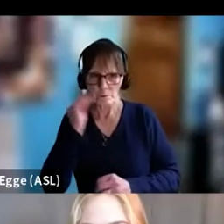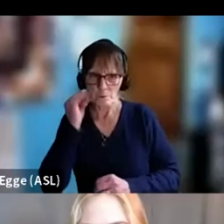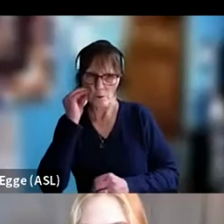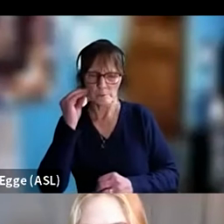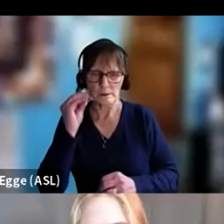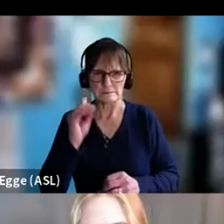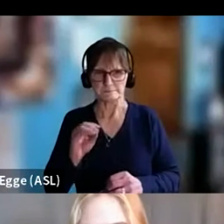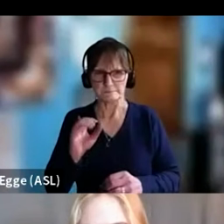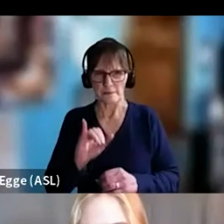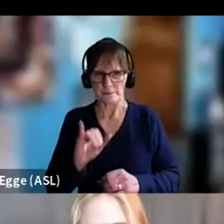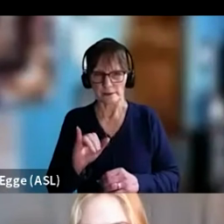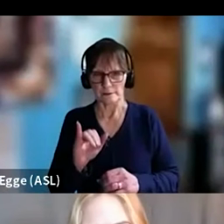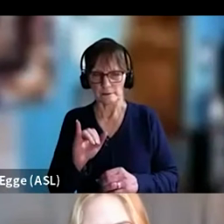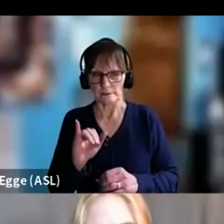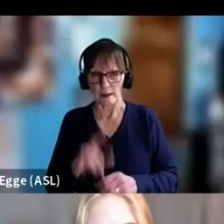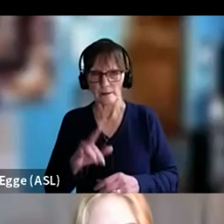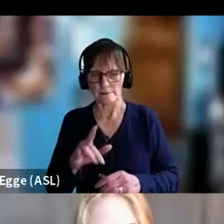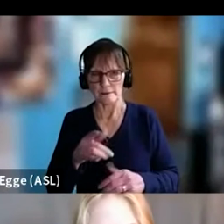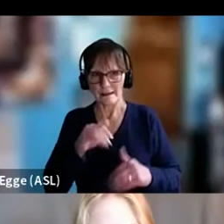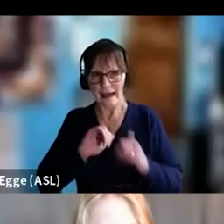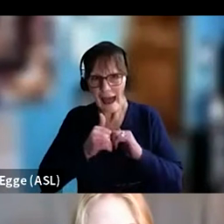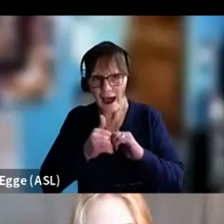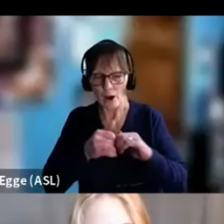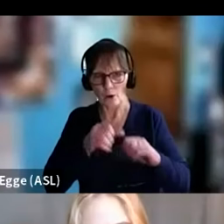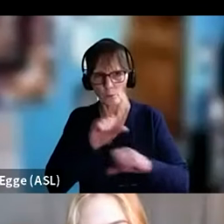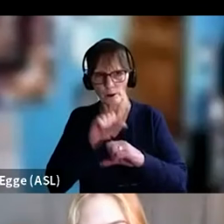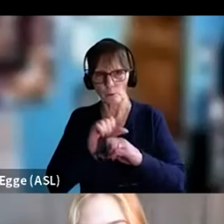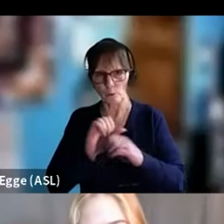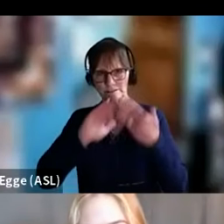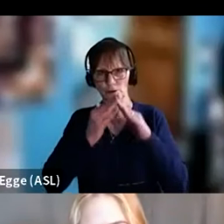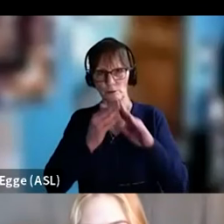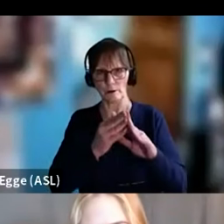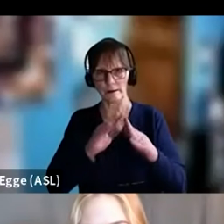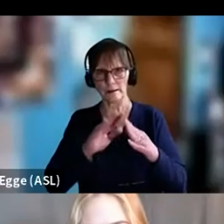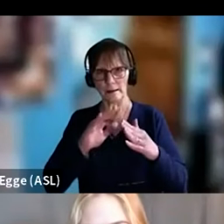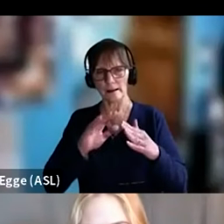and ways in which we can work as community members regardless of our professions,